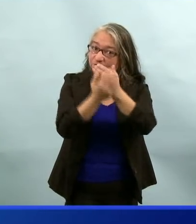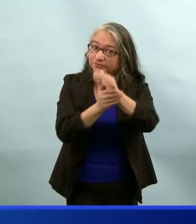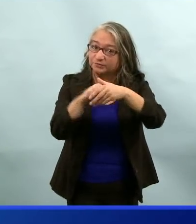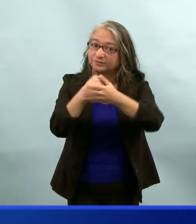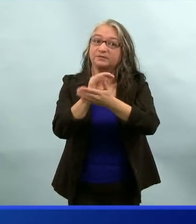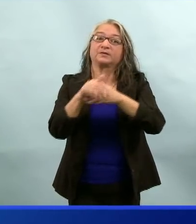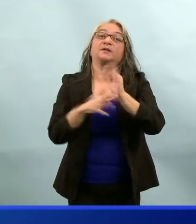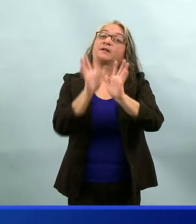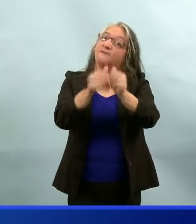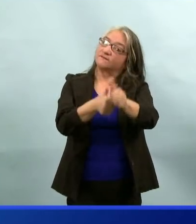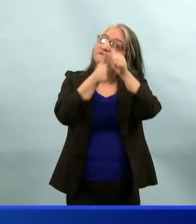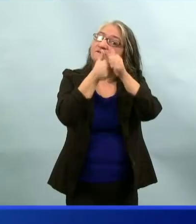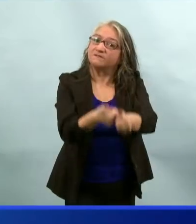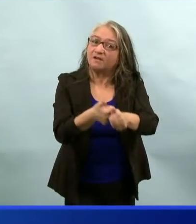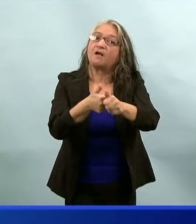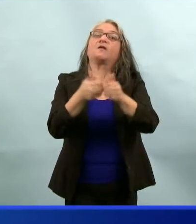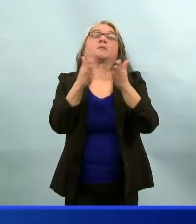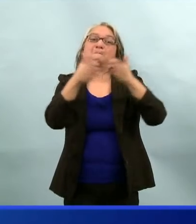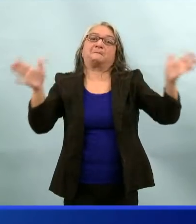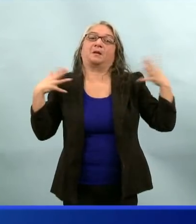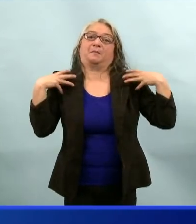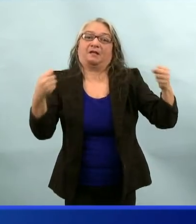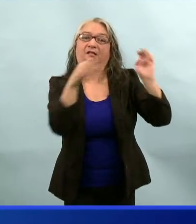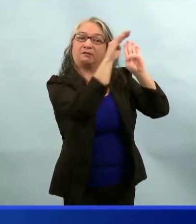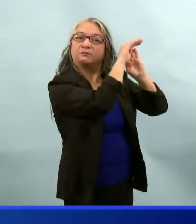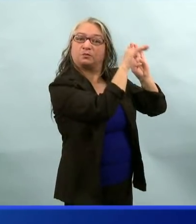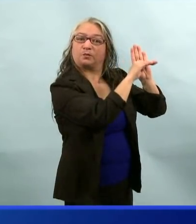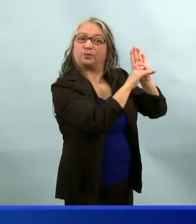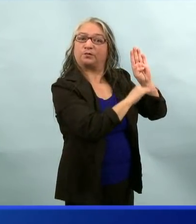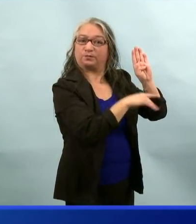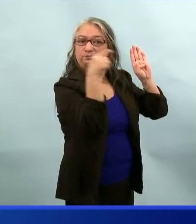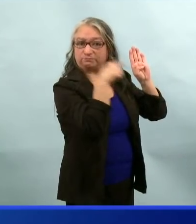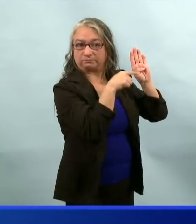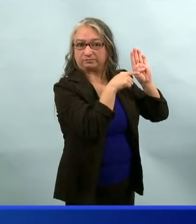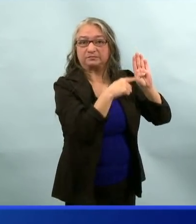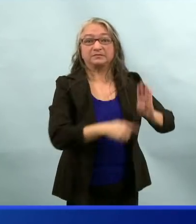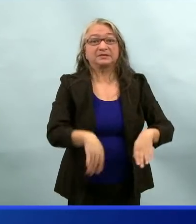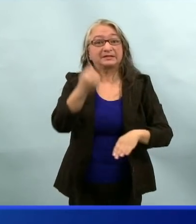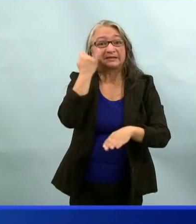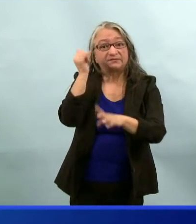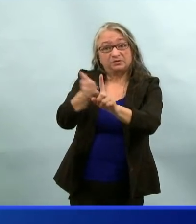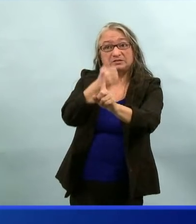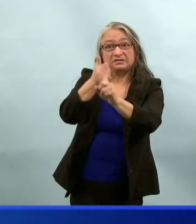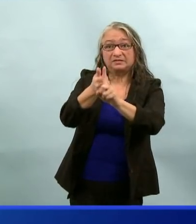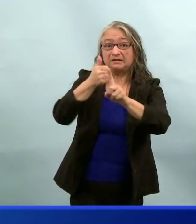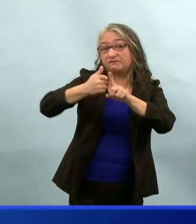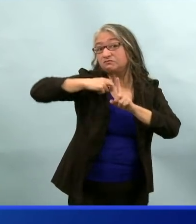and direction if you have returned from travel or have been identified as a close contact to a case